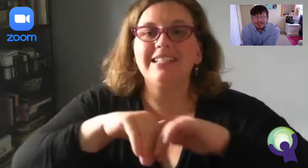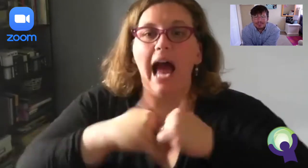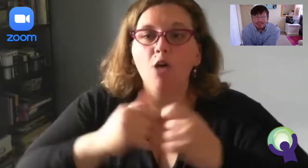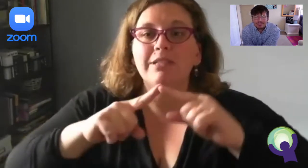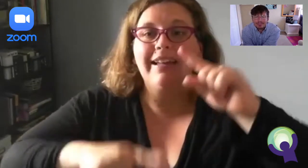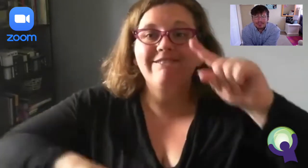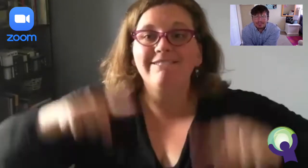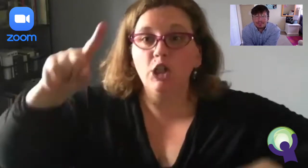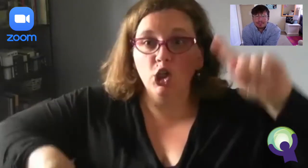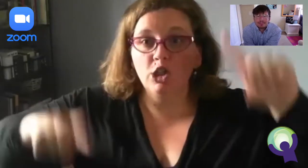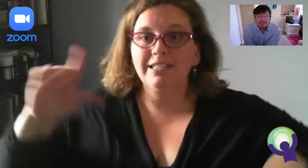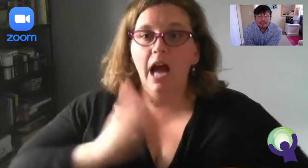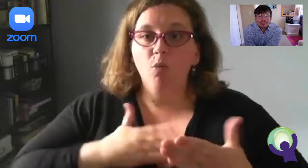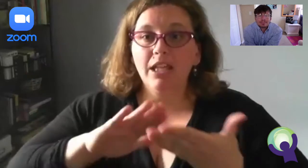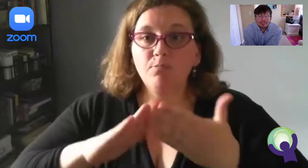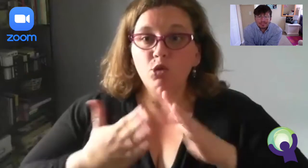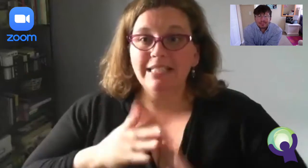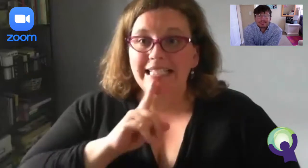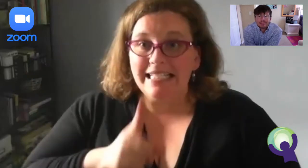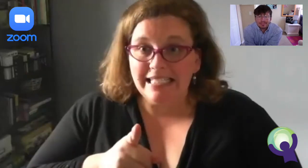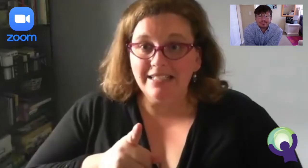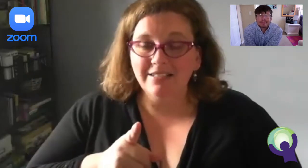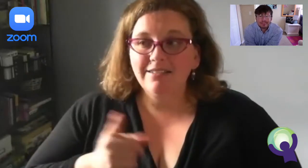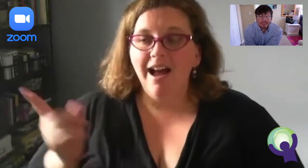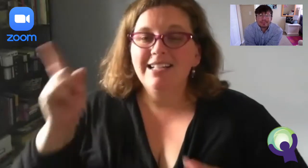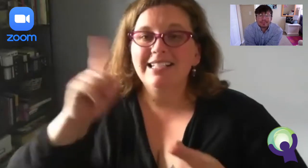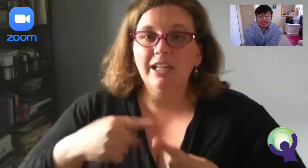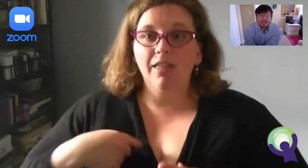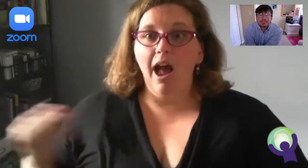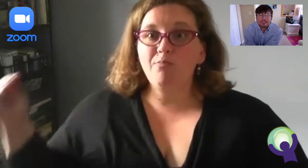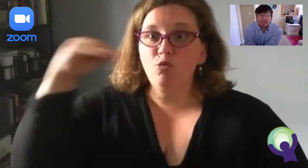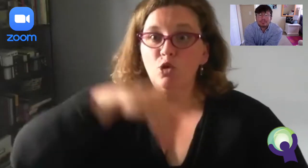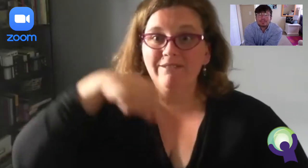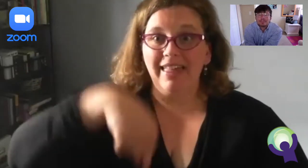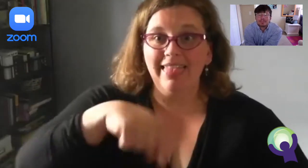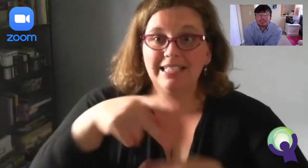You just don't realize the variety of people that are out in our community.